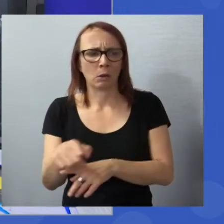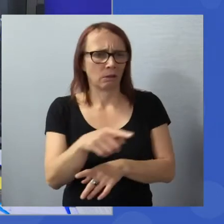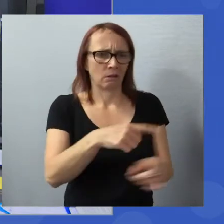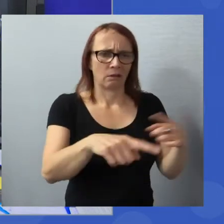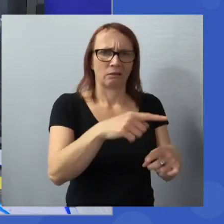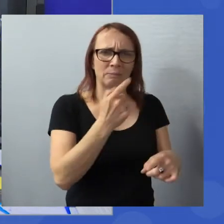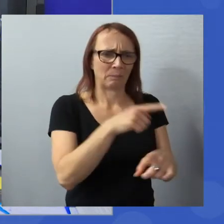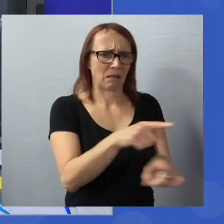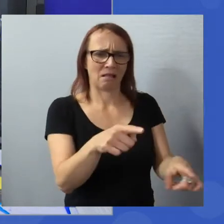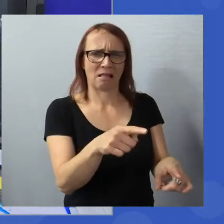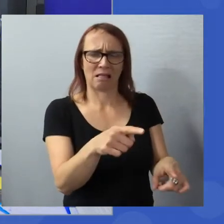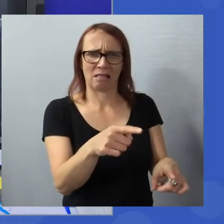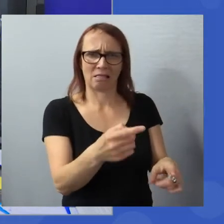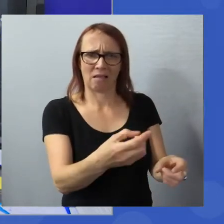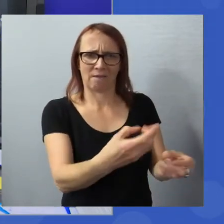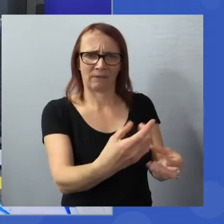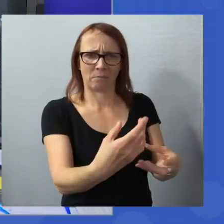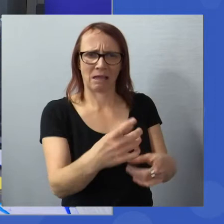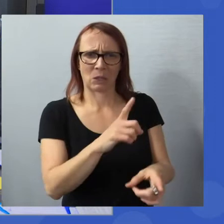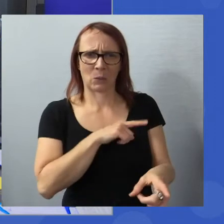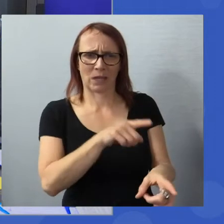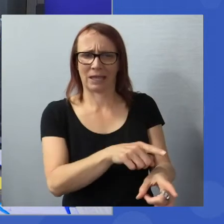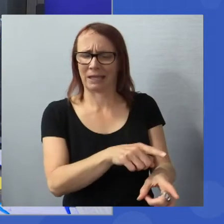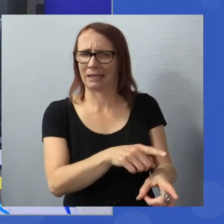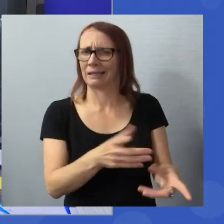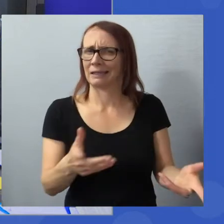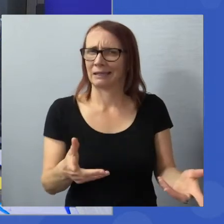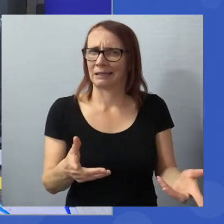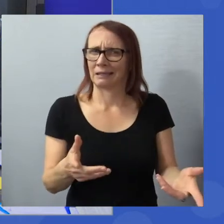get a seat in the parliament because of the whip and I think it's about time